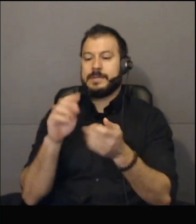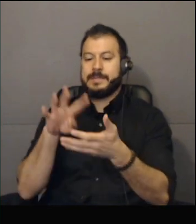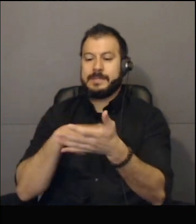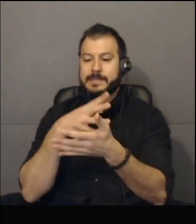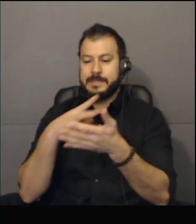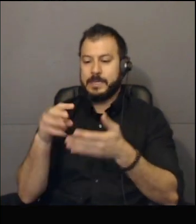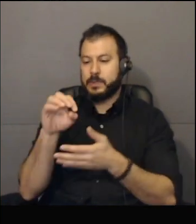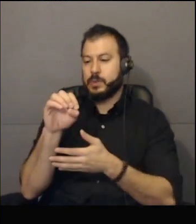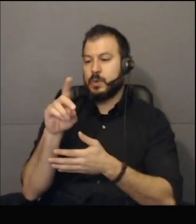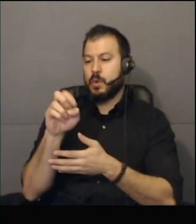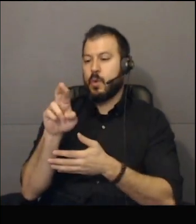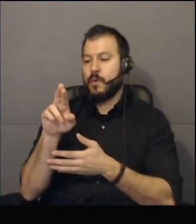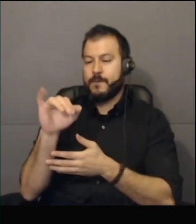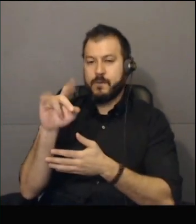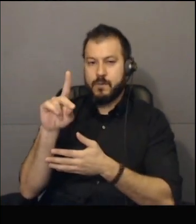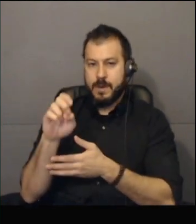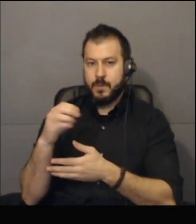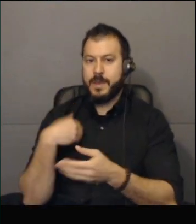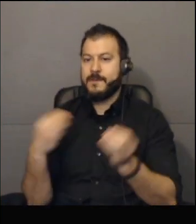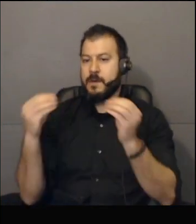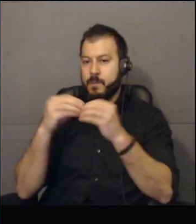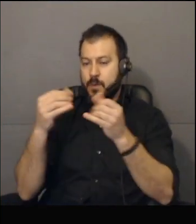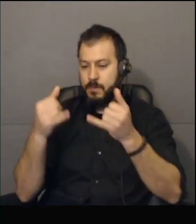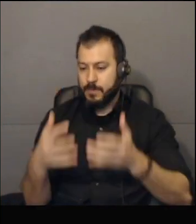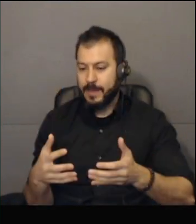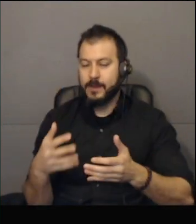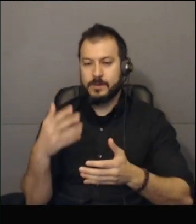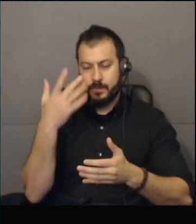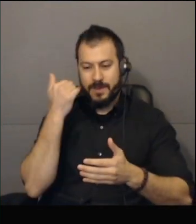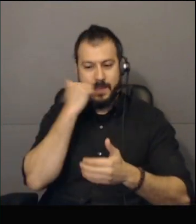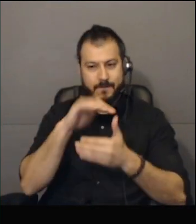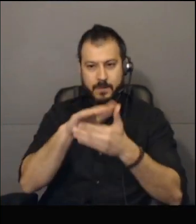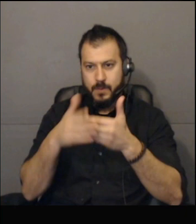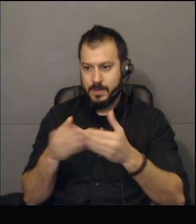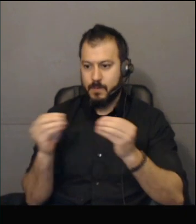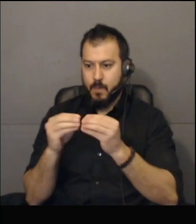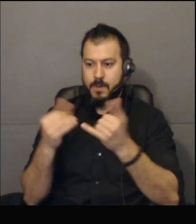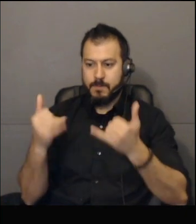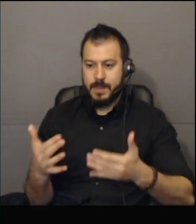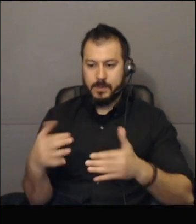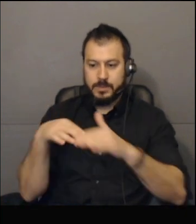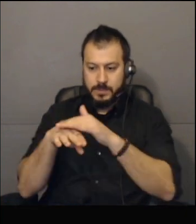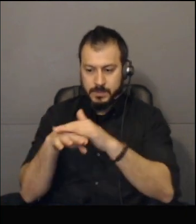example that we have more players, more traffic every weekend so we can call it weekend.